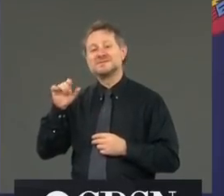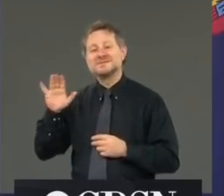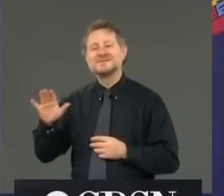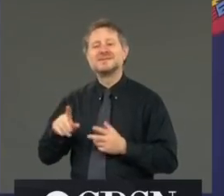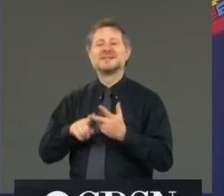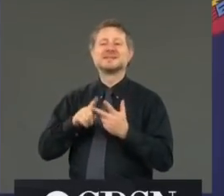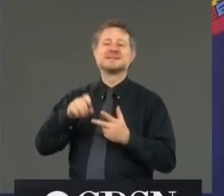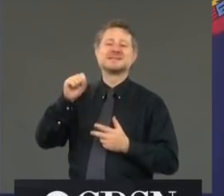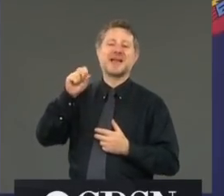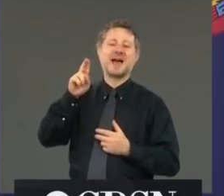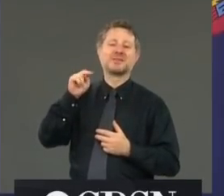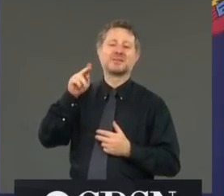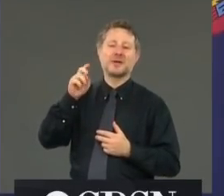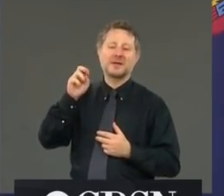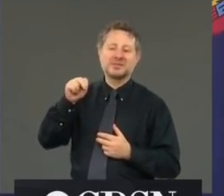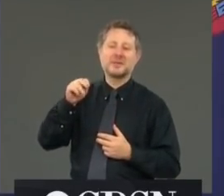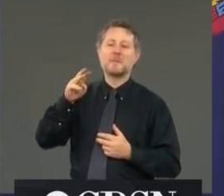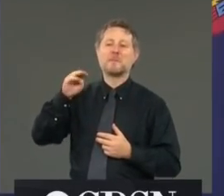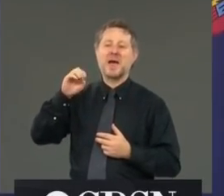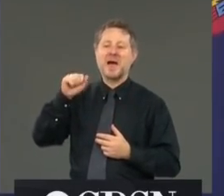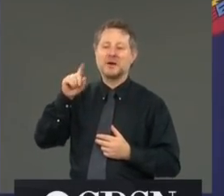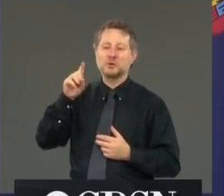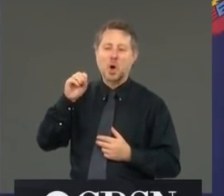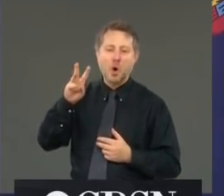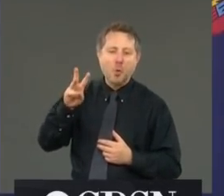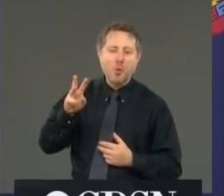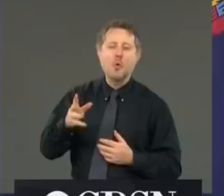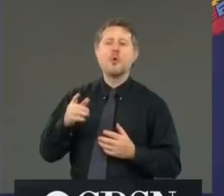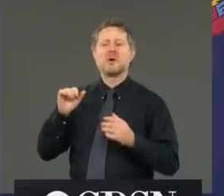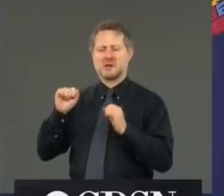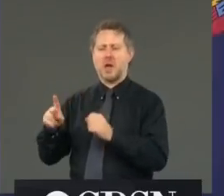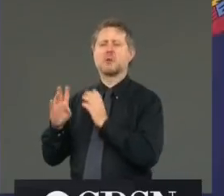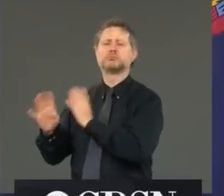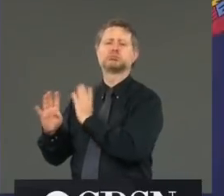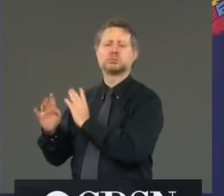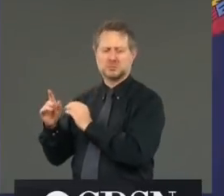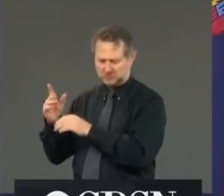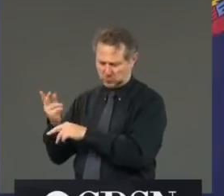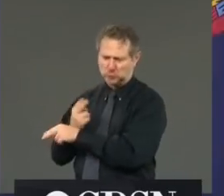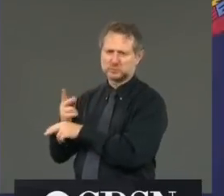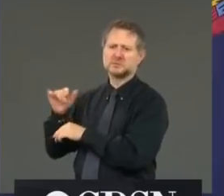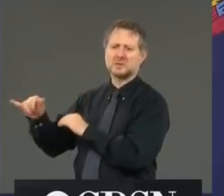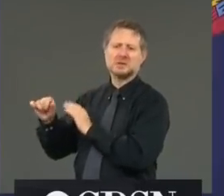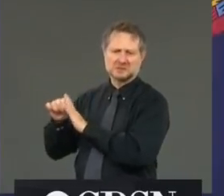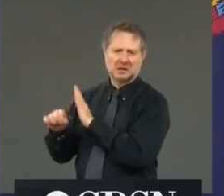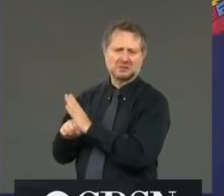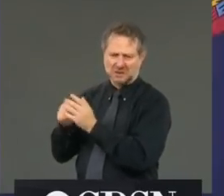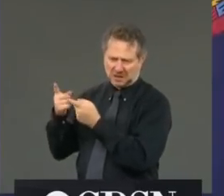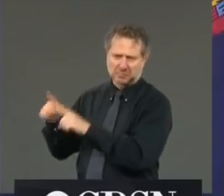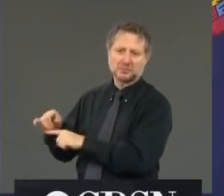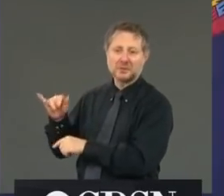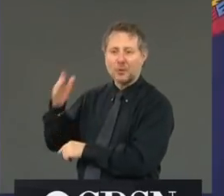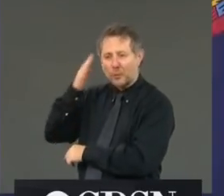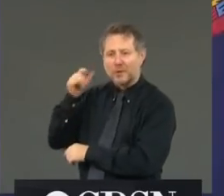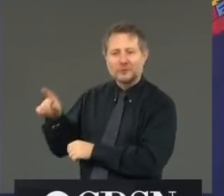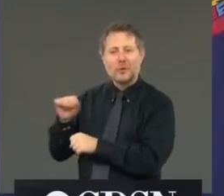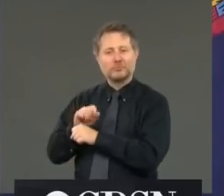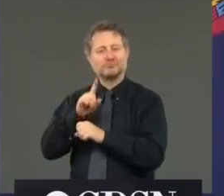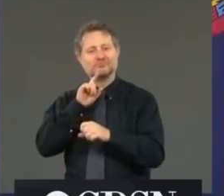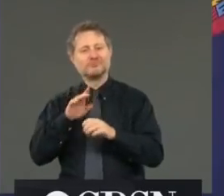NASSAU RESIDENTS ONLY AND SUFFOLK BEACHES ARE FOR SUFFOLK RESIDENTS ONLY. YOU WILL HAVE MORE DEMAND ON THE STATE BEACHES.